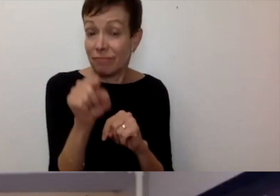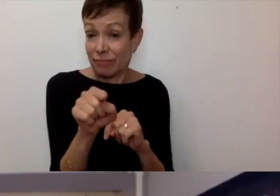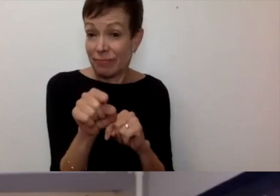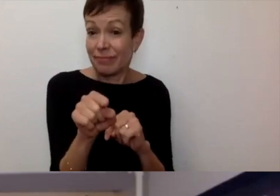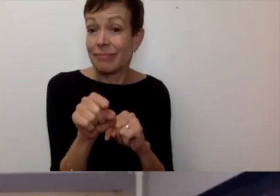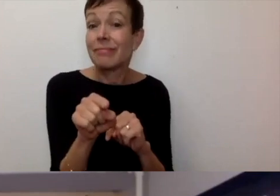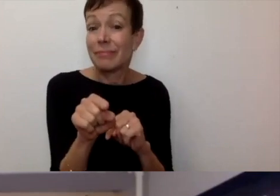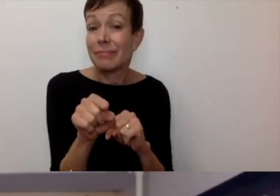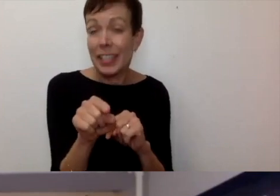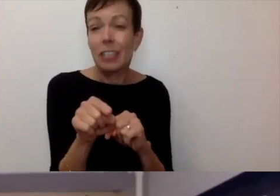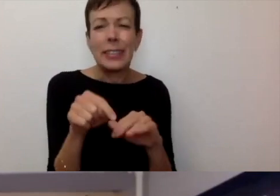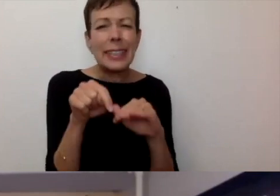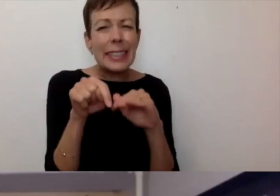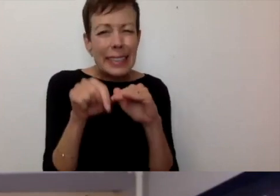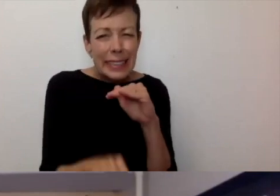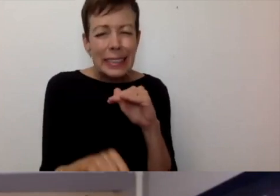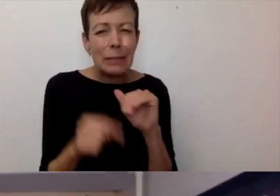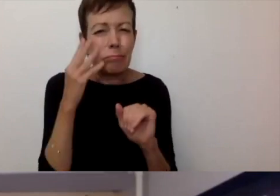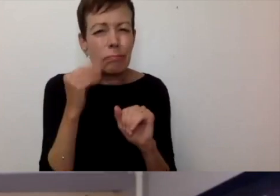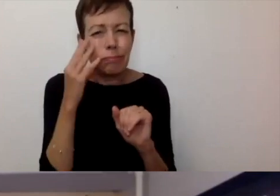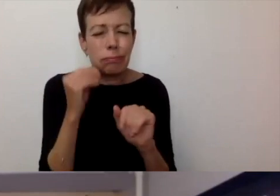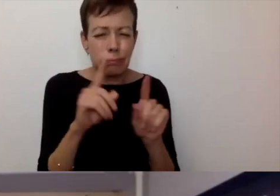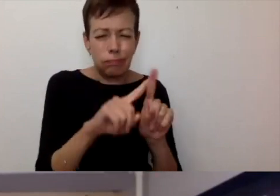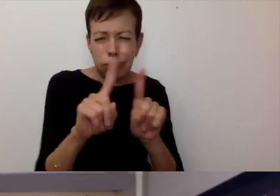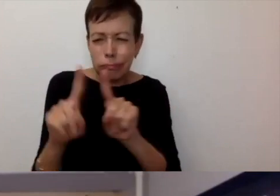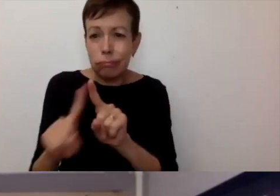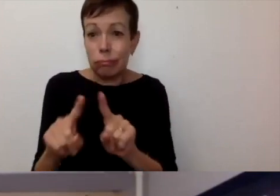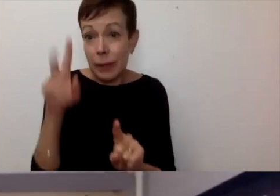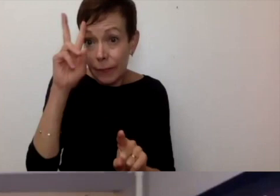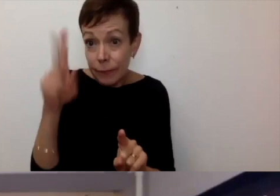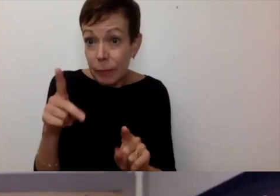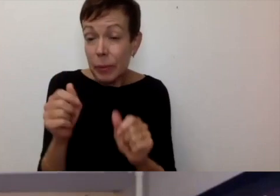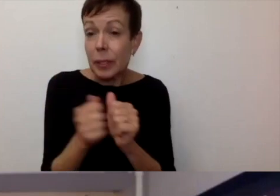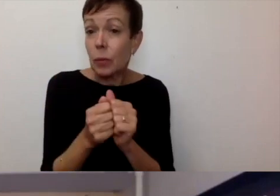diverse experience in the art sector having served as vice president of administration at arts commons